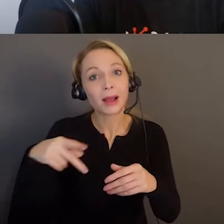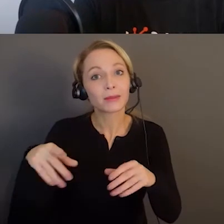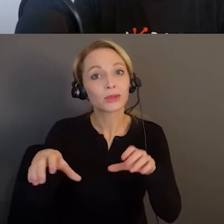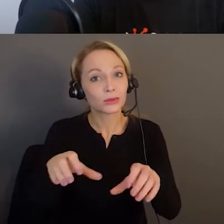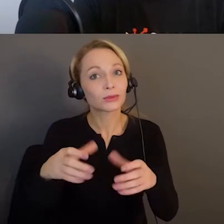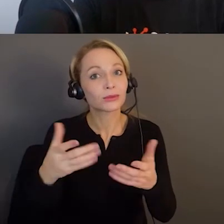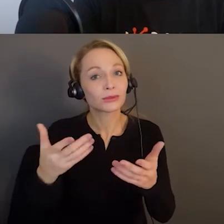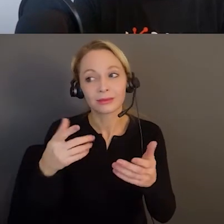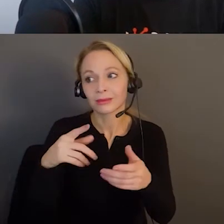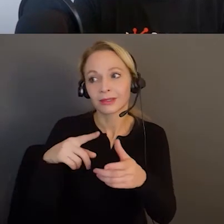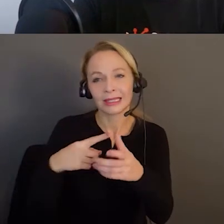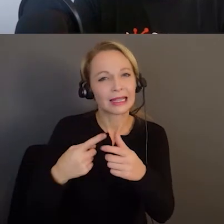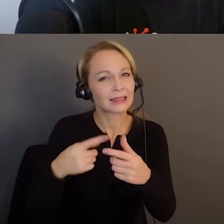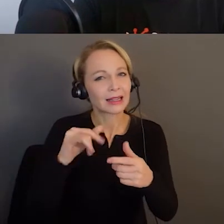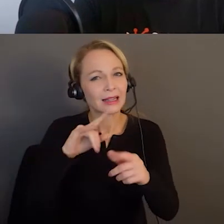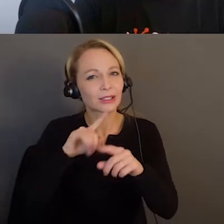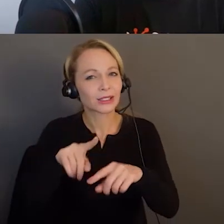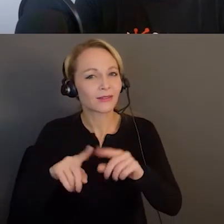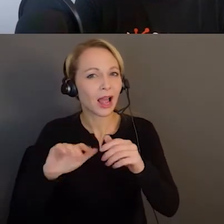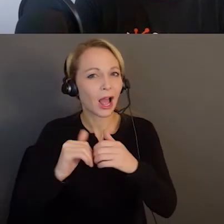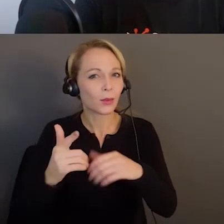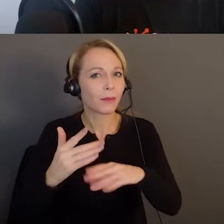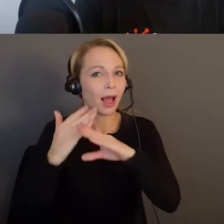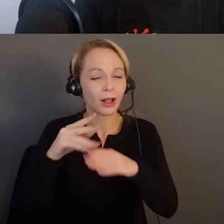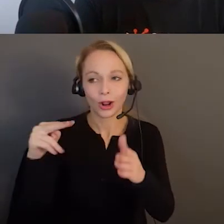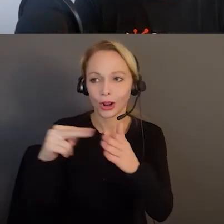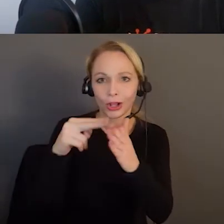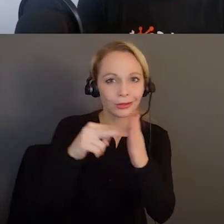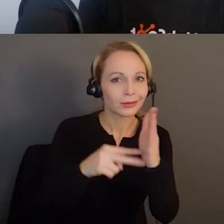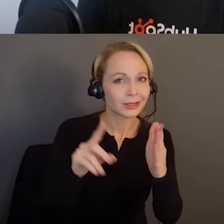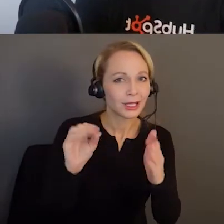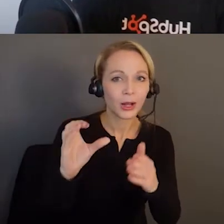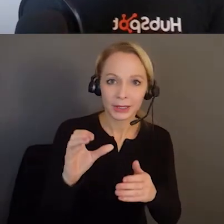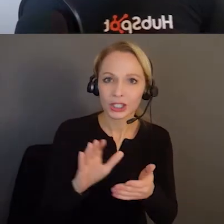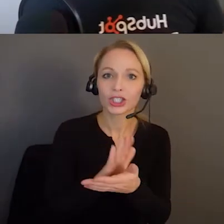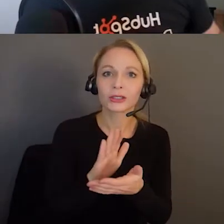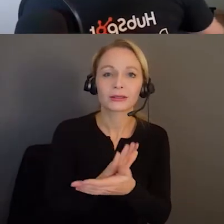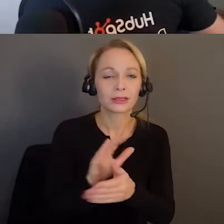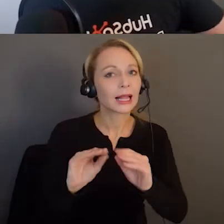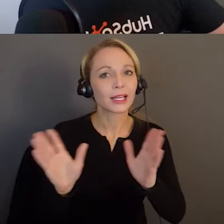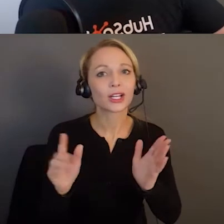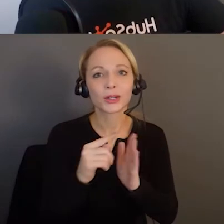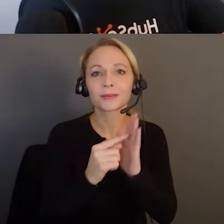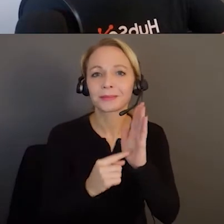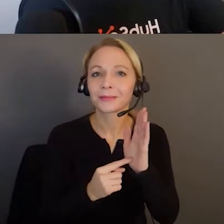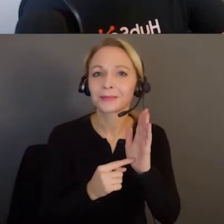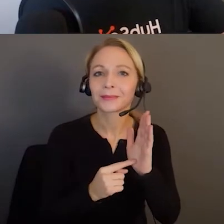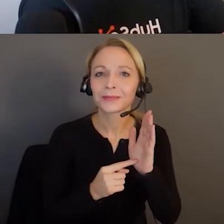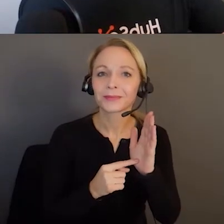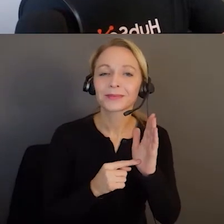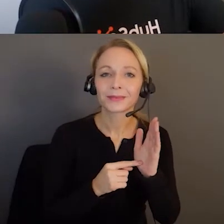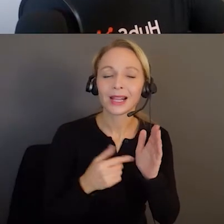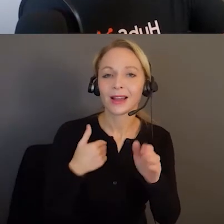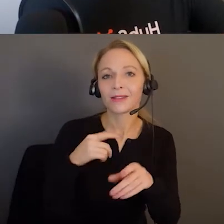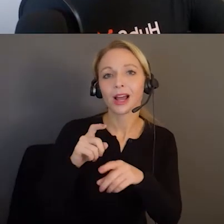AND DEPENDING ON WHAT YOUR APP DOES, IT WILL BE DIFFERENT.